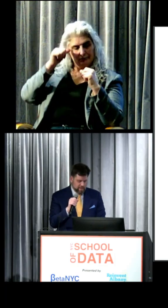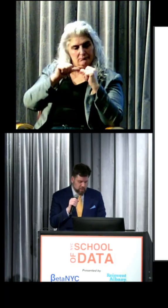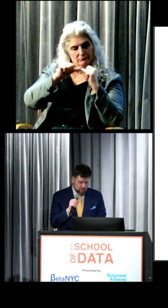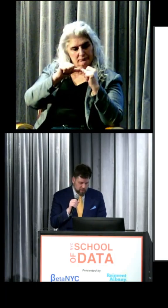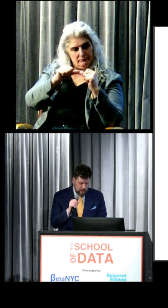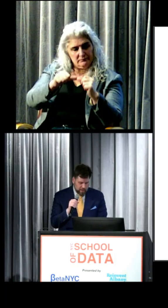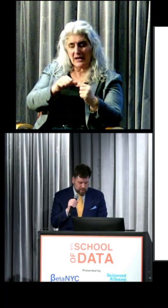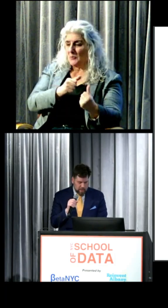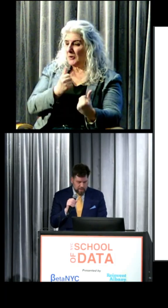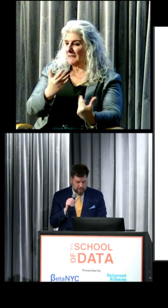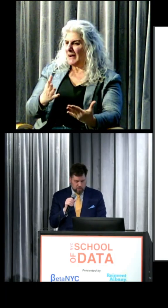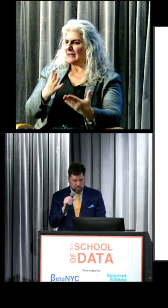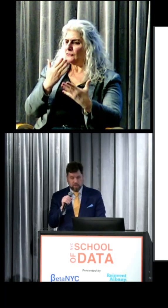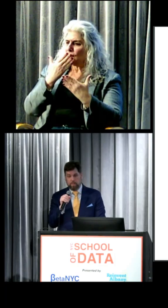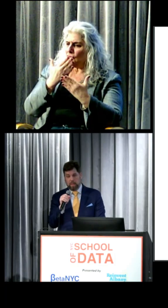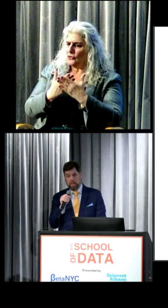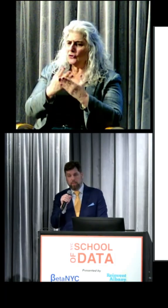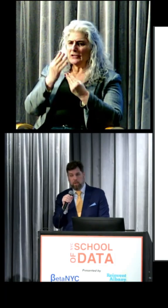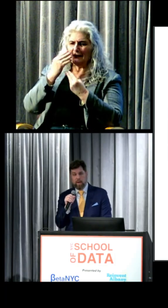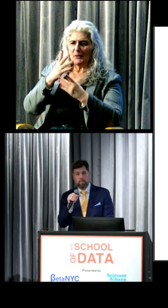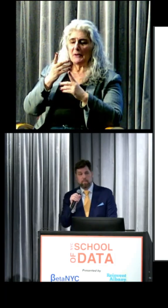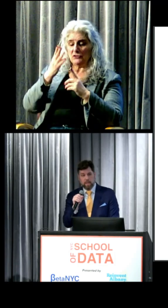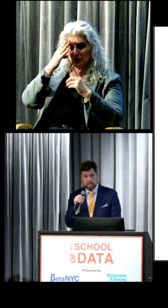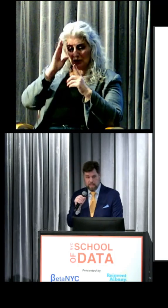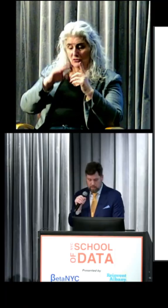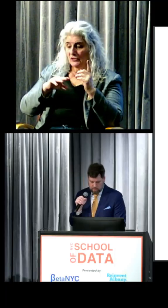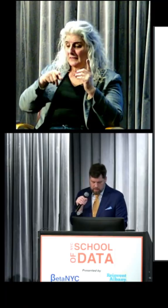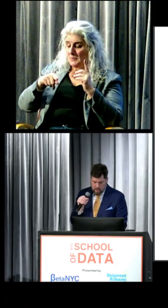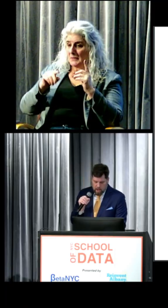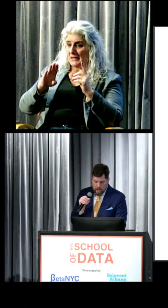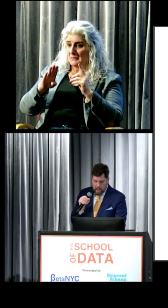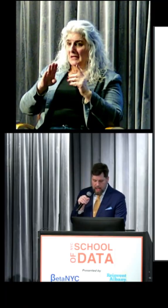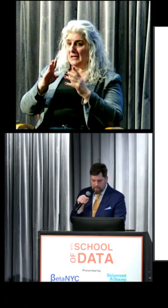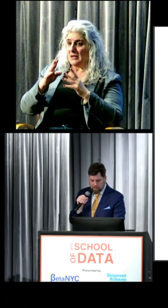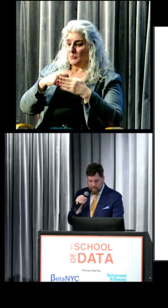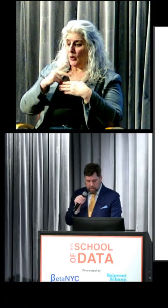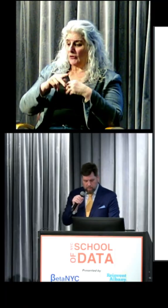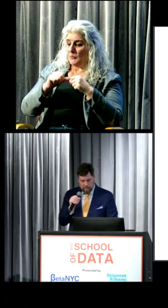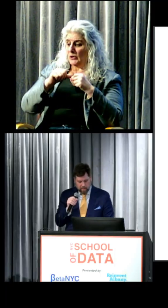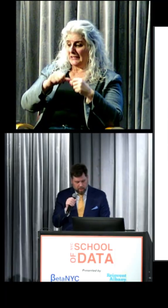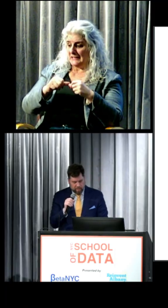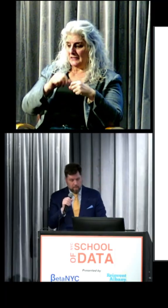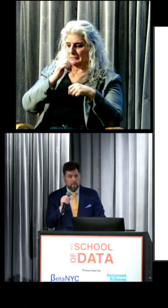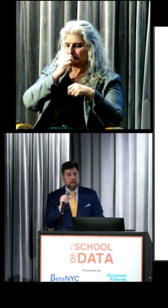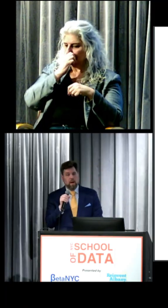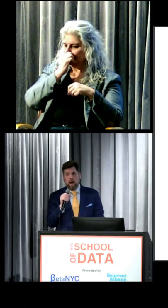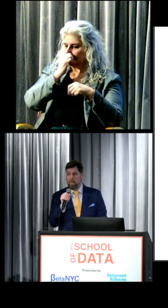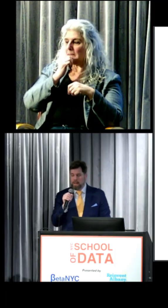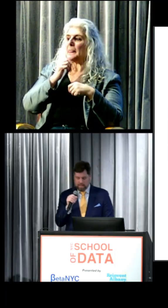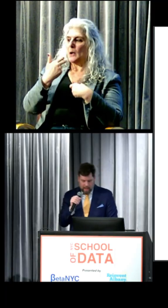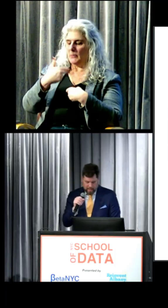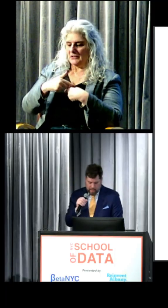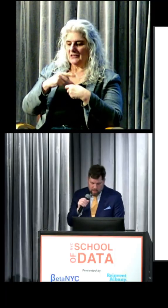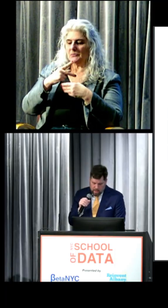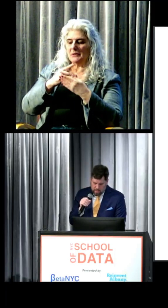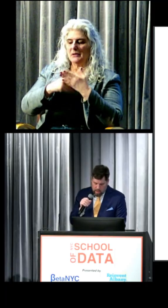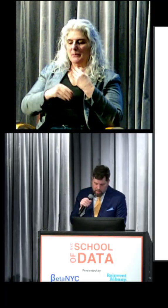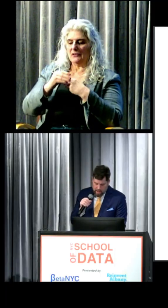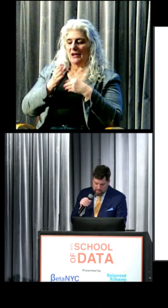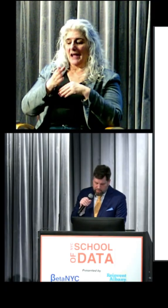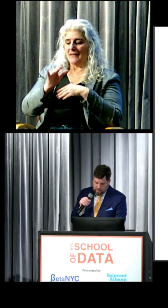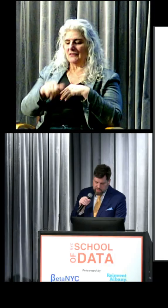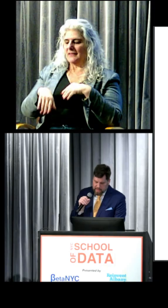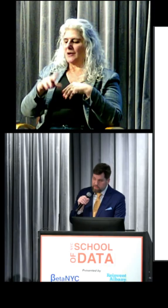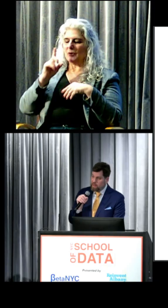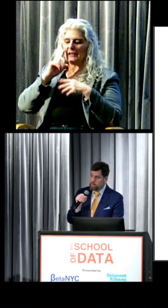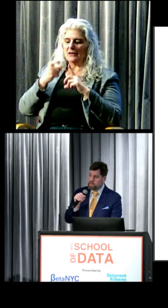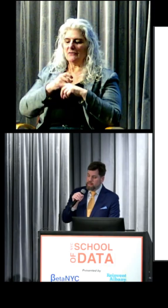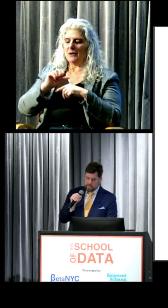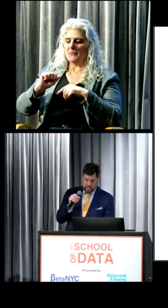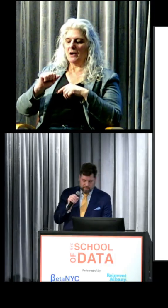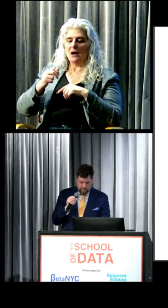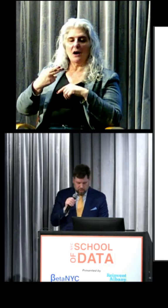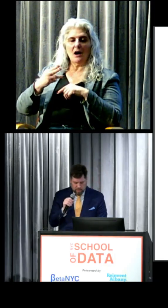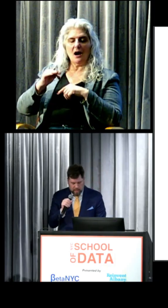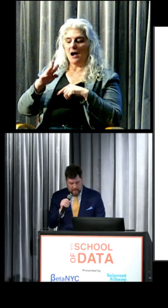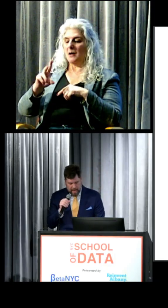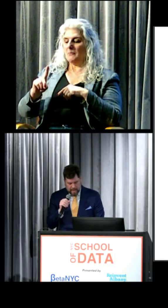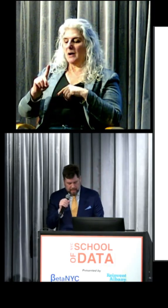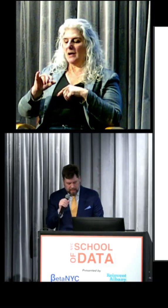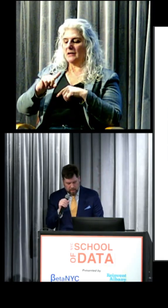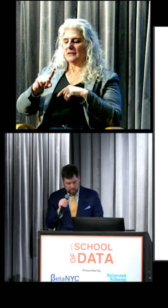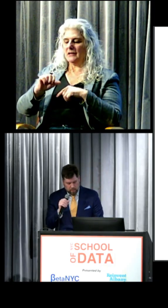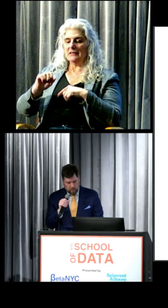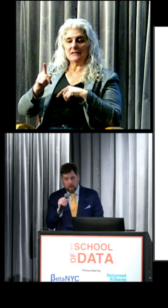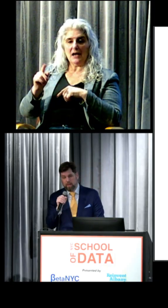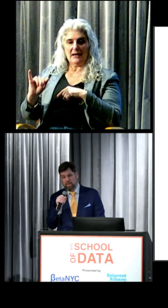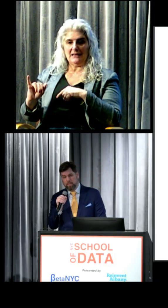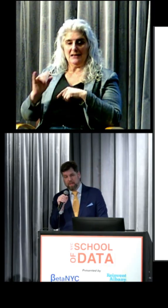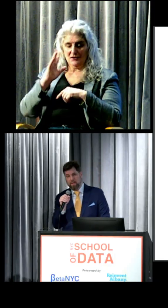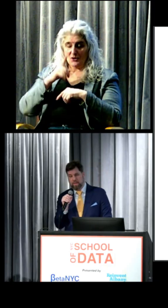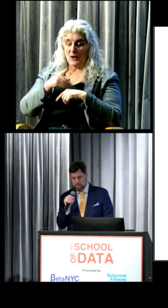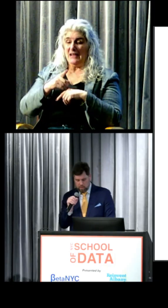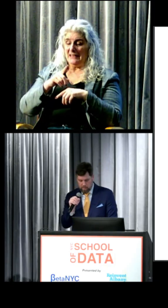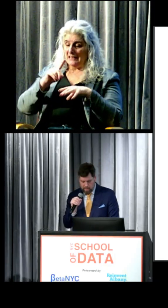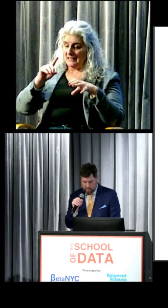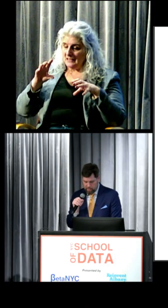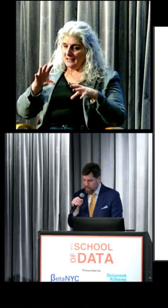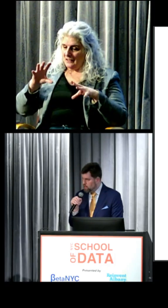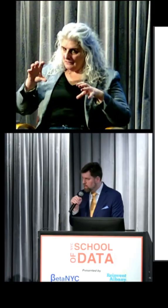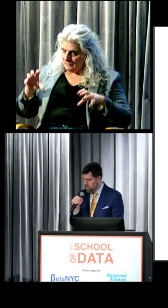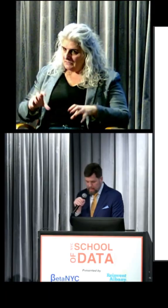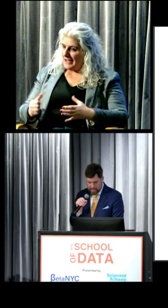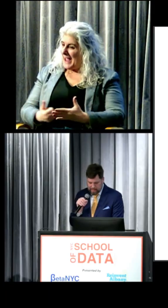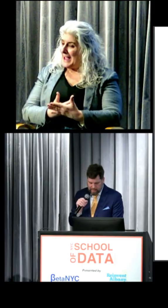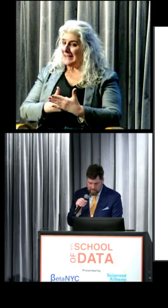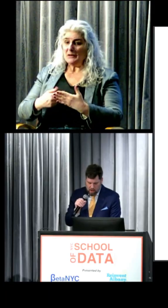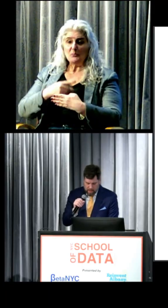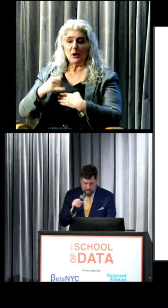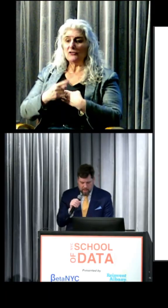I think from our perspective, it's really hard to check that instinct to go as deep into something